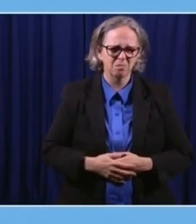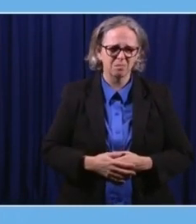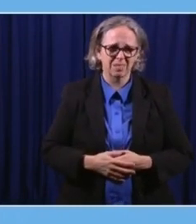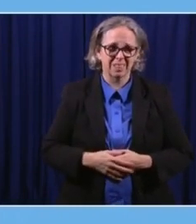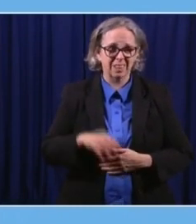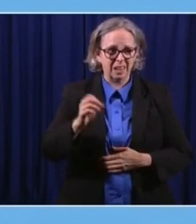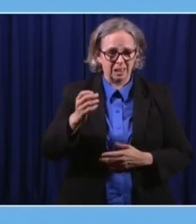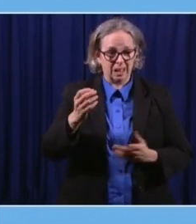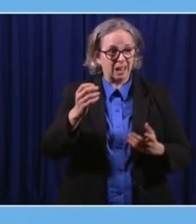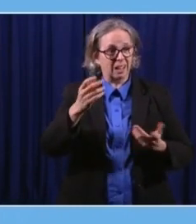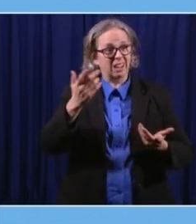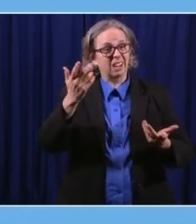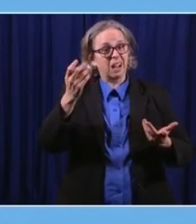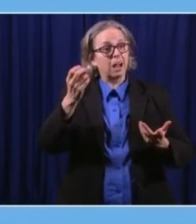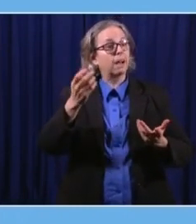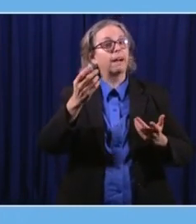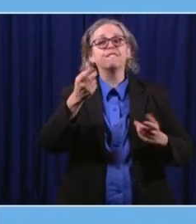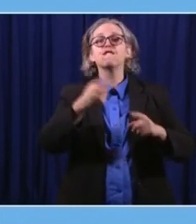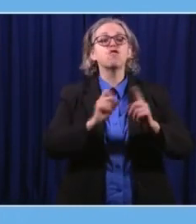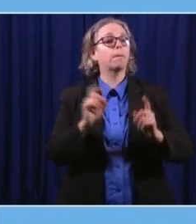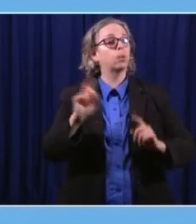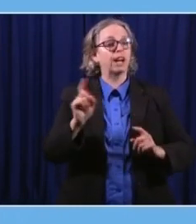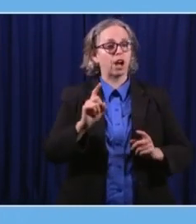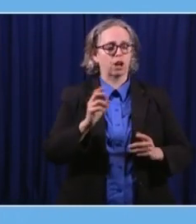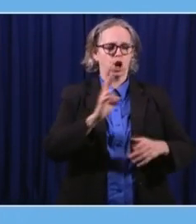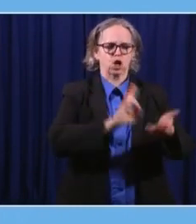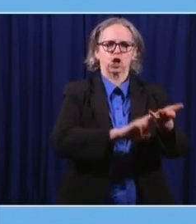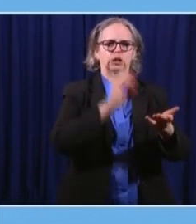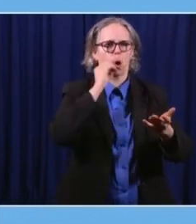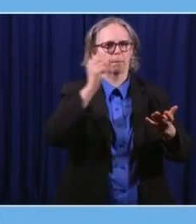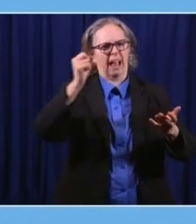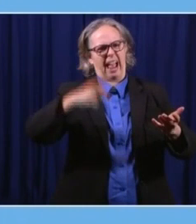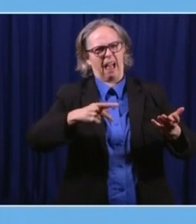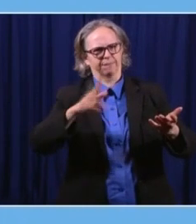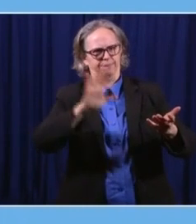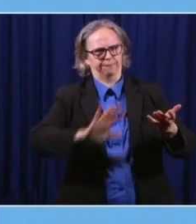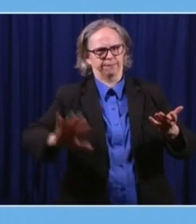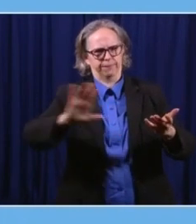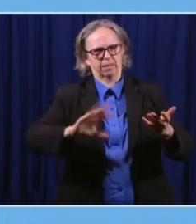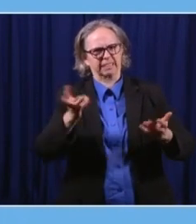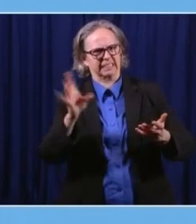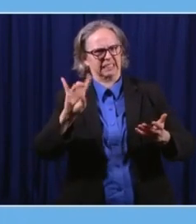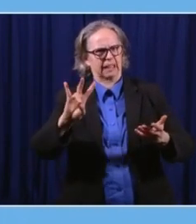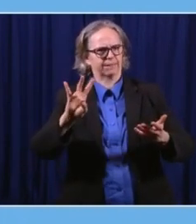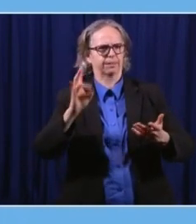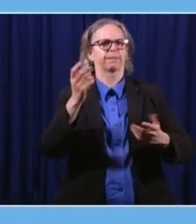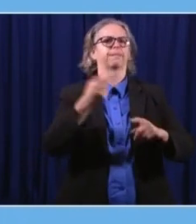CASES IN THE PAST TWO WEEKS WHICH IS ELEVATED THEIR PER CAPITA COUNT.